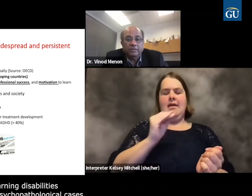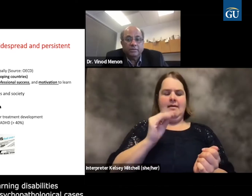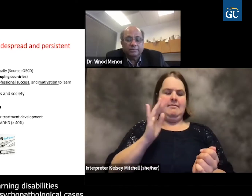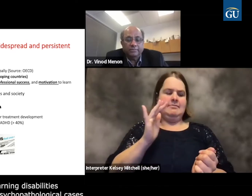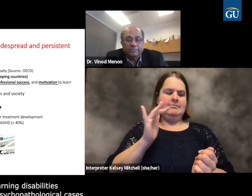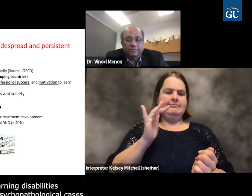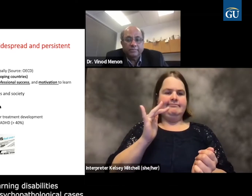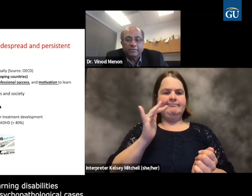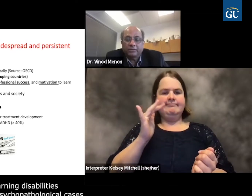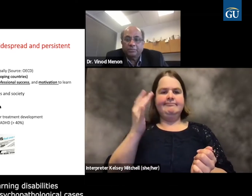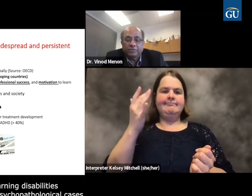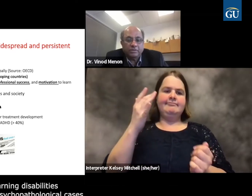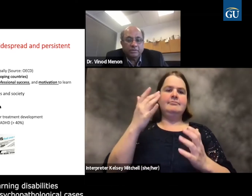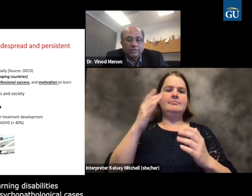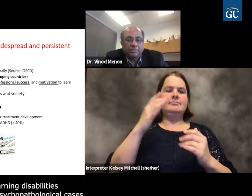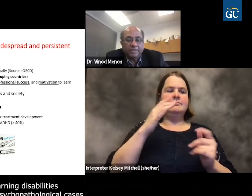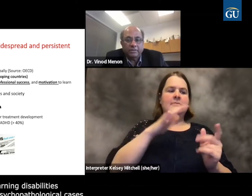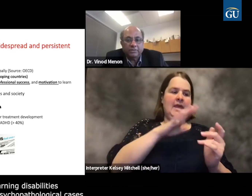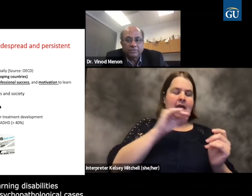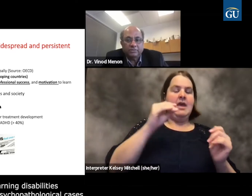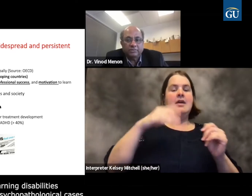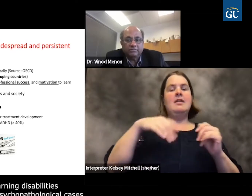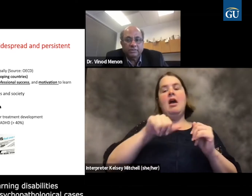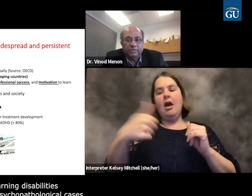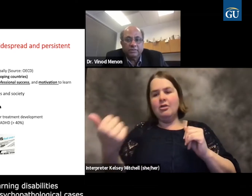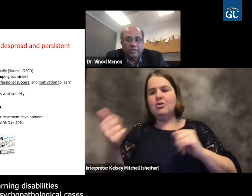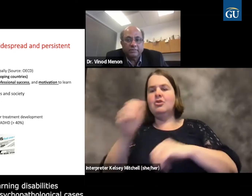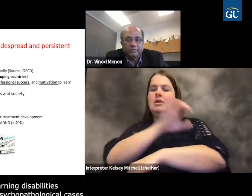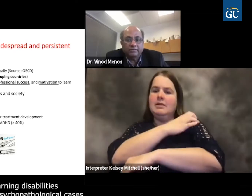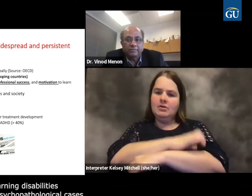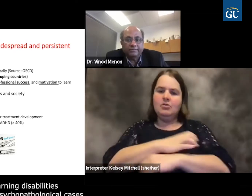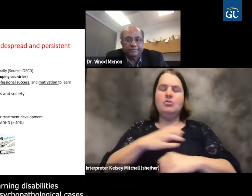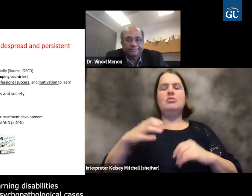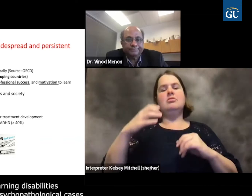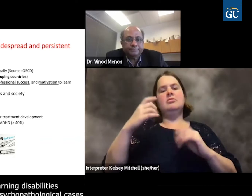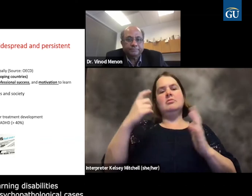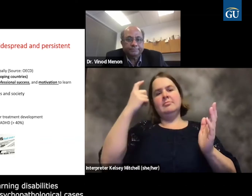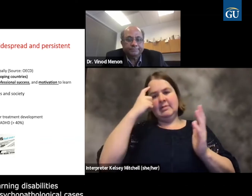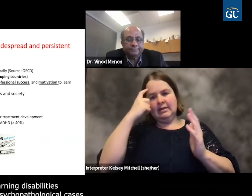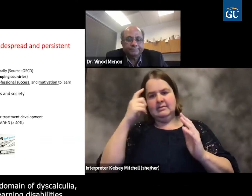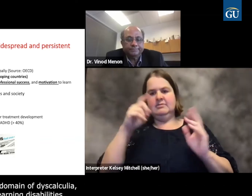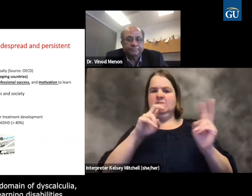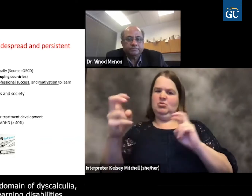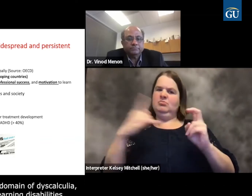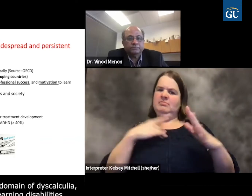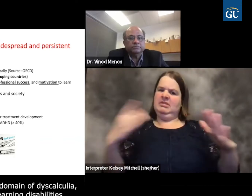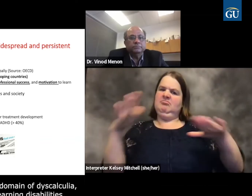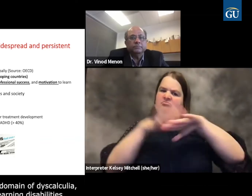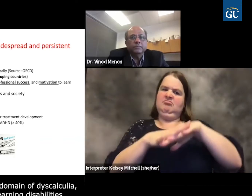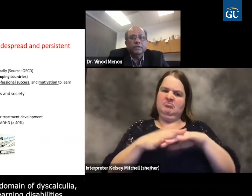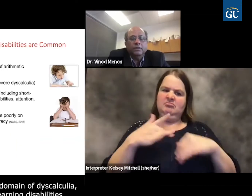clinical uh psychopath pathological cases